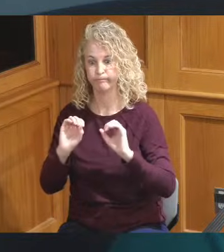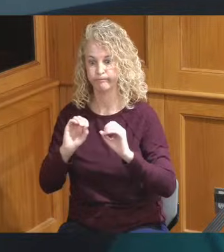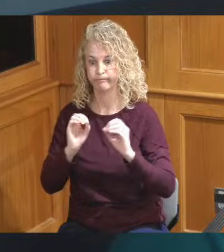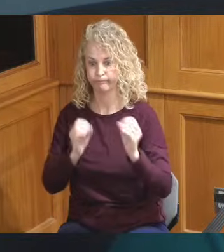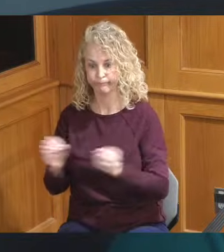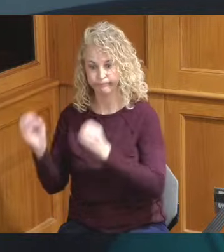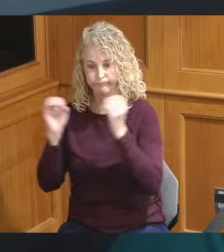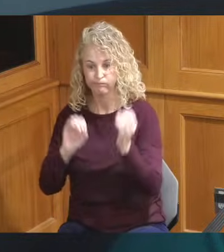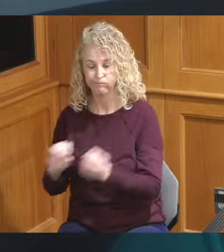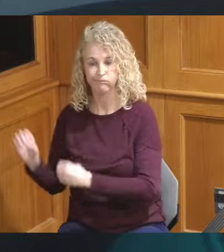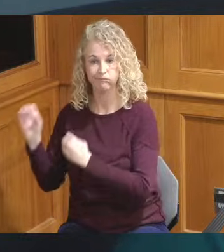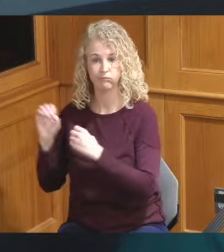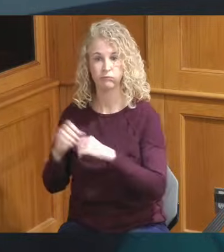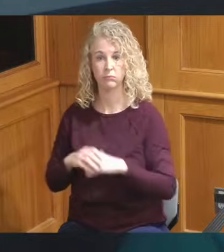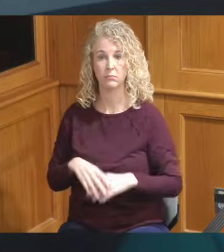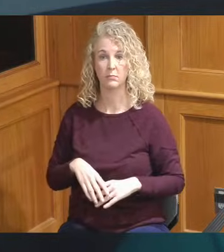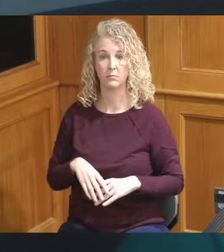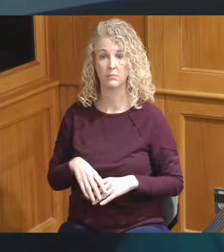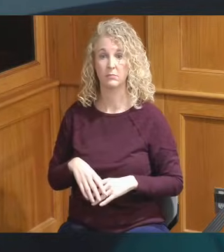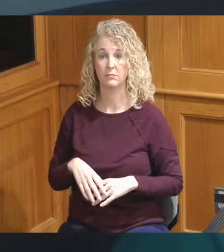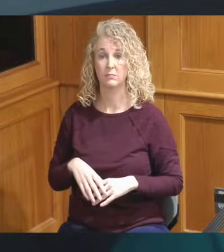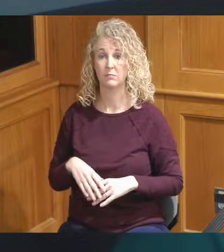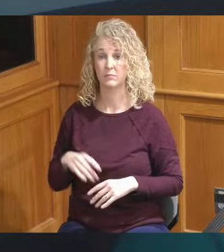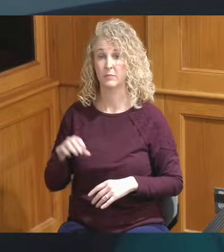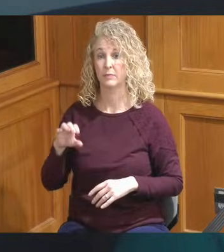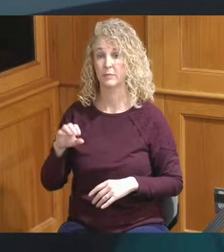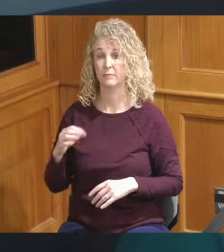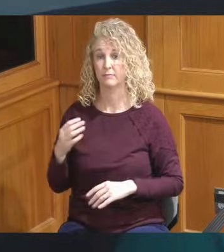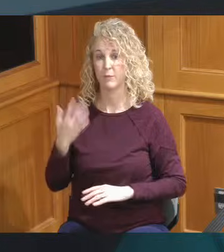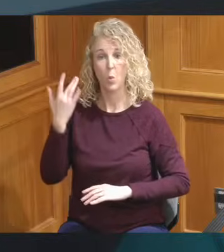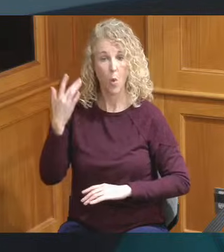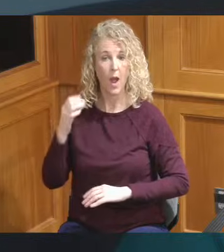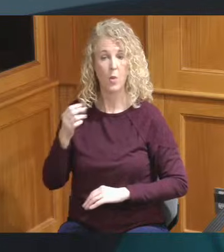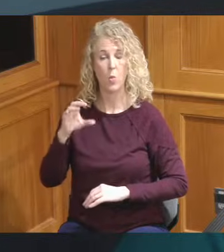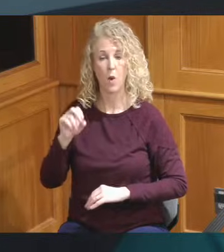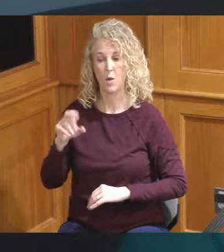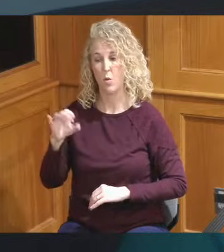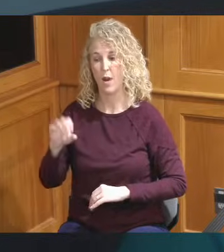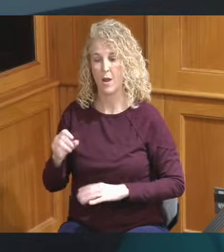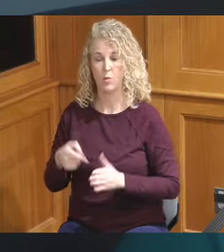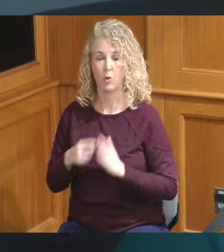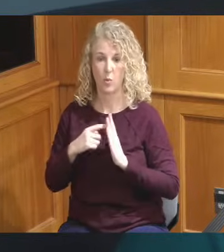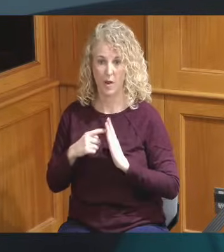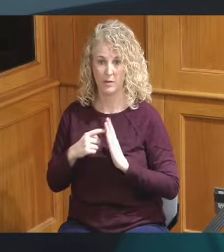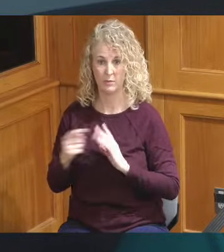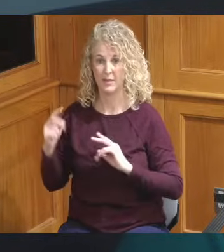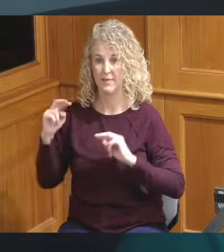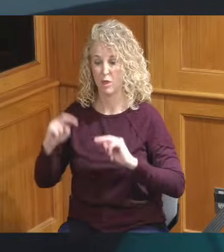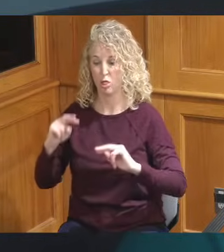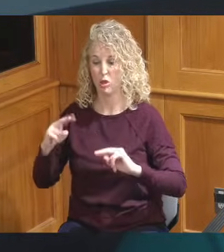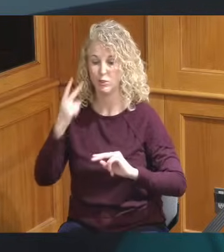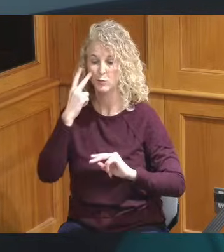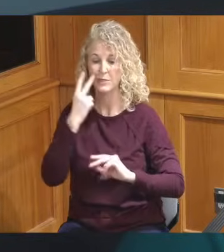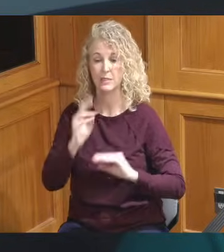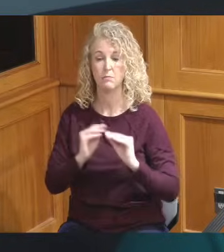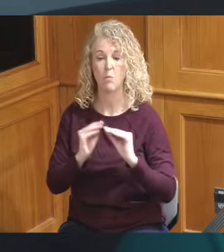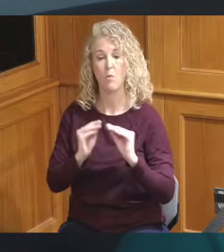at the demand of one Ohio and my understanding is they're looking at trying to be more of kind of a